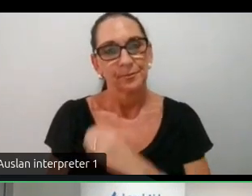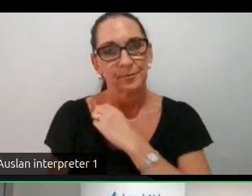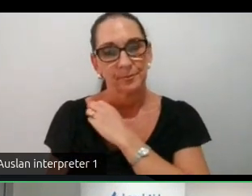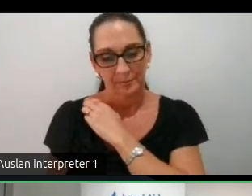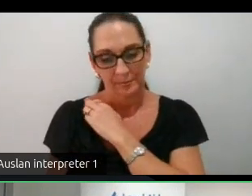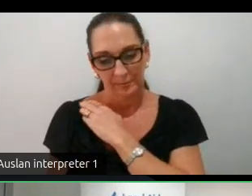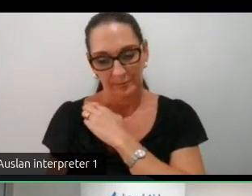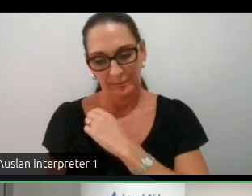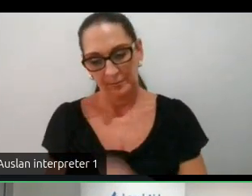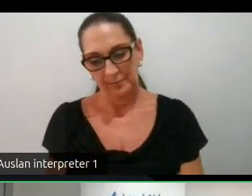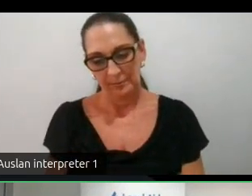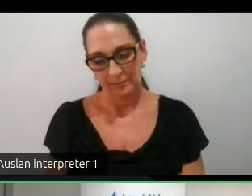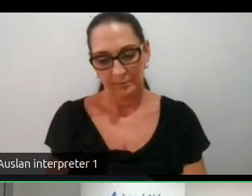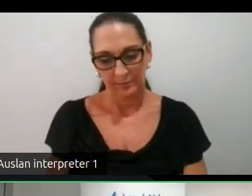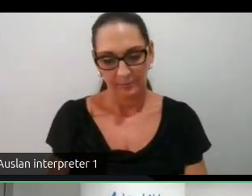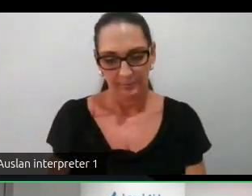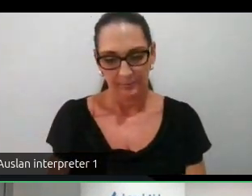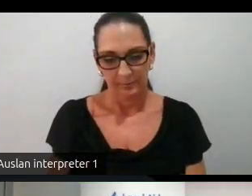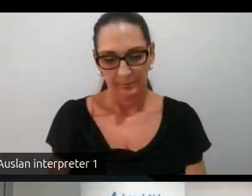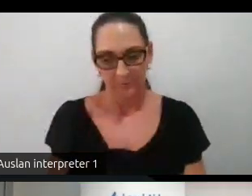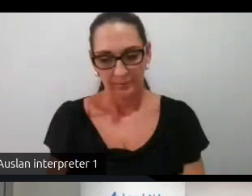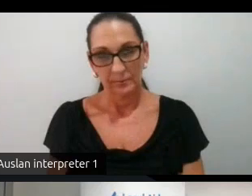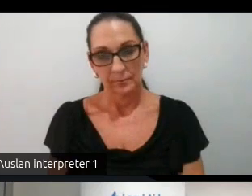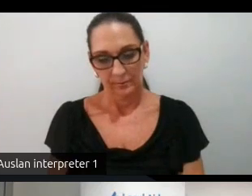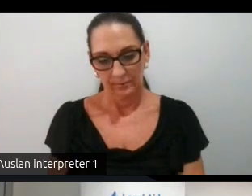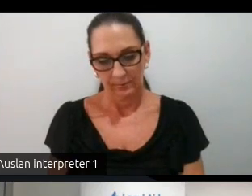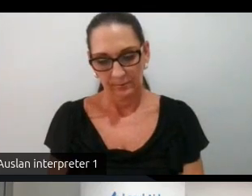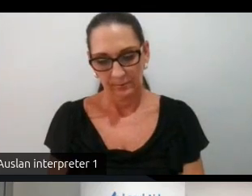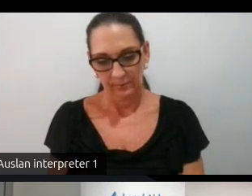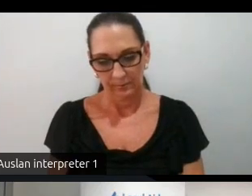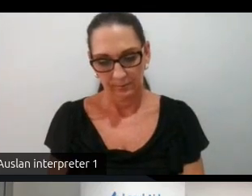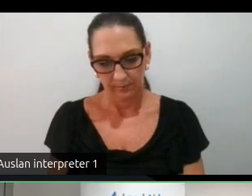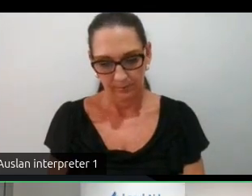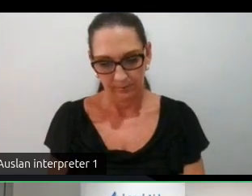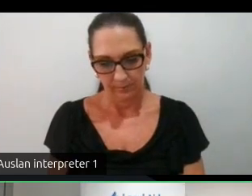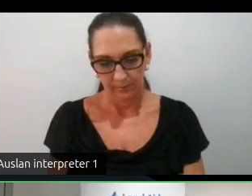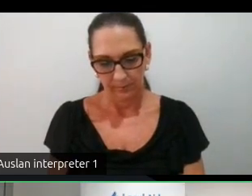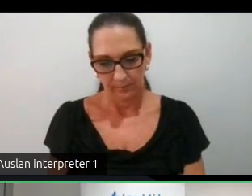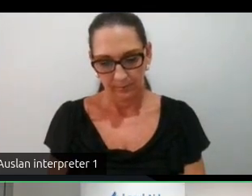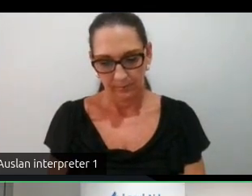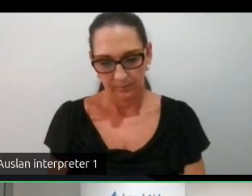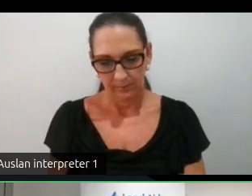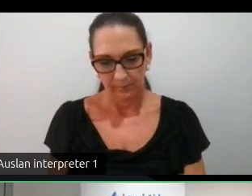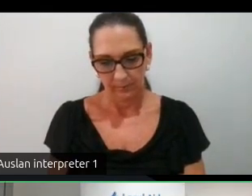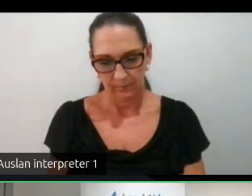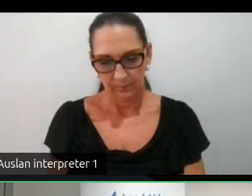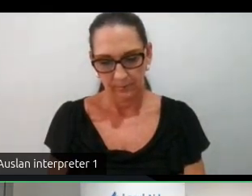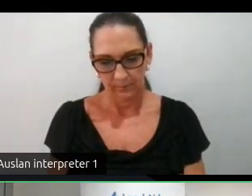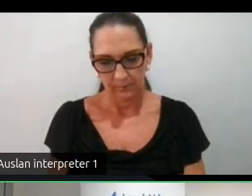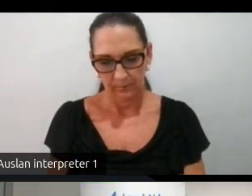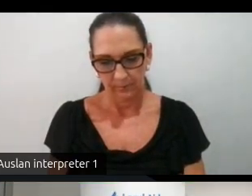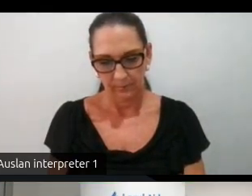I'll just launch the poll for you now. So, did you attend or watch last year's webinar? Like,